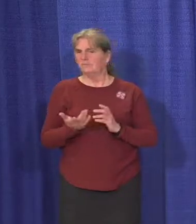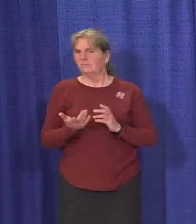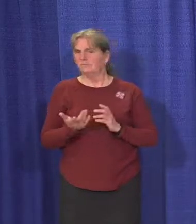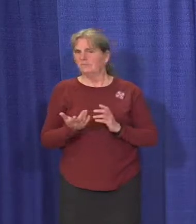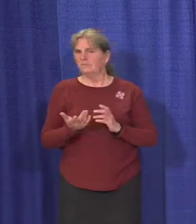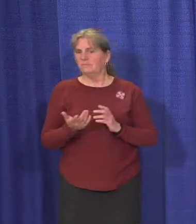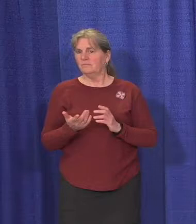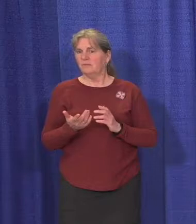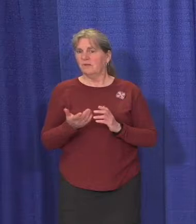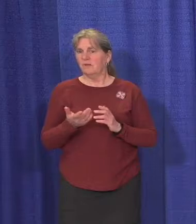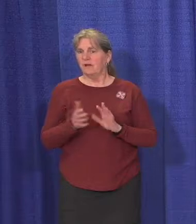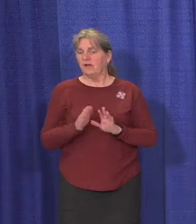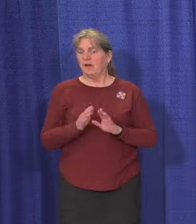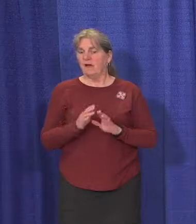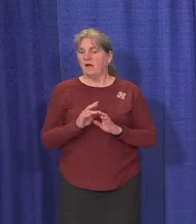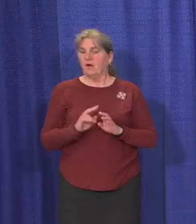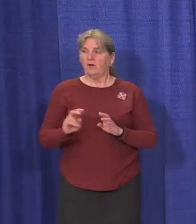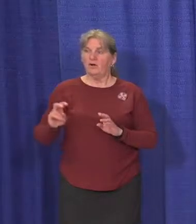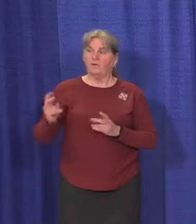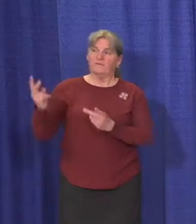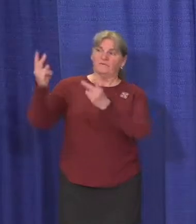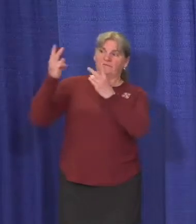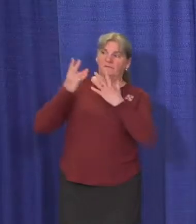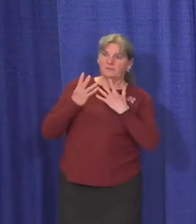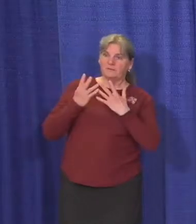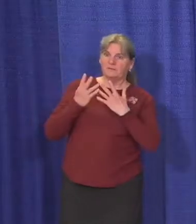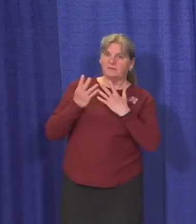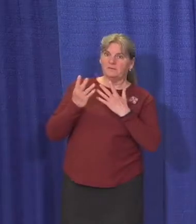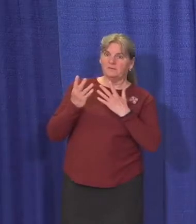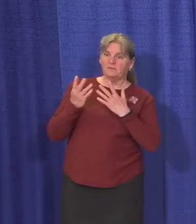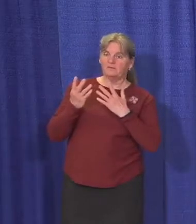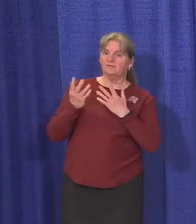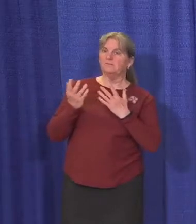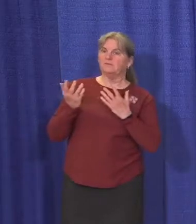The question has been asked often, are reopening doors to